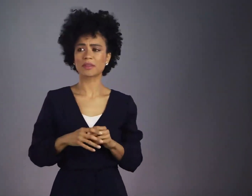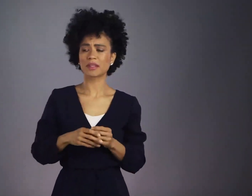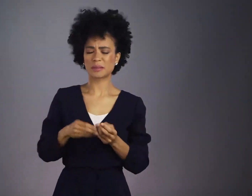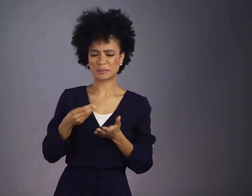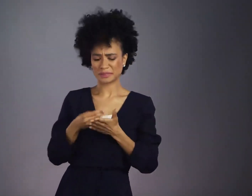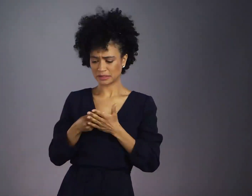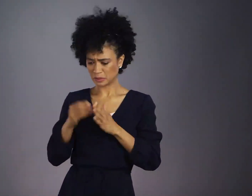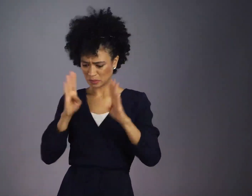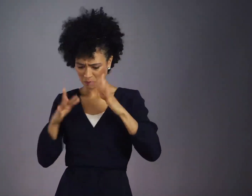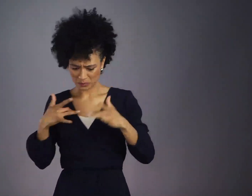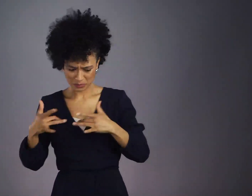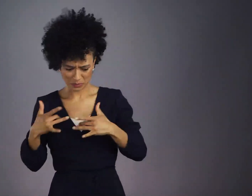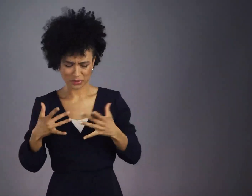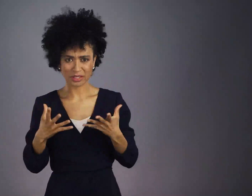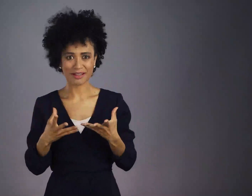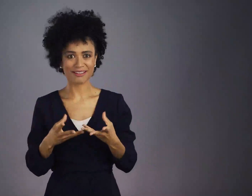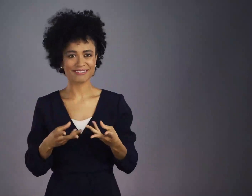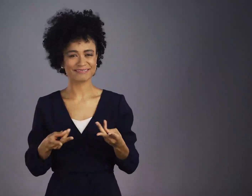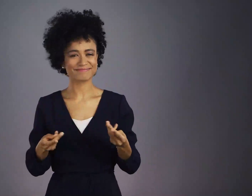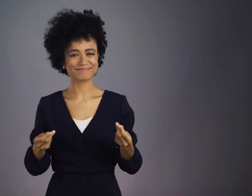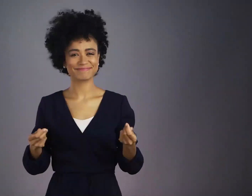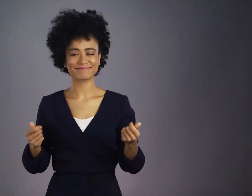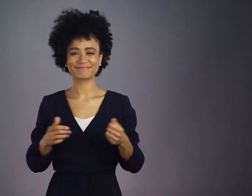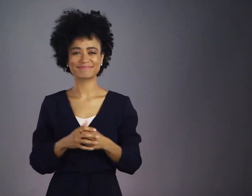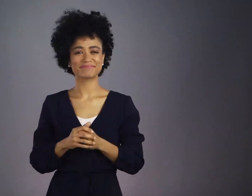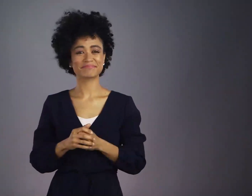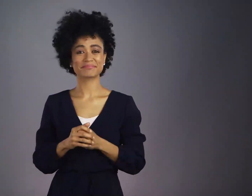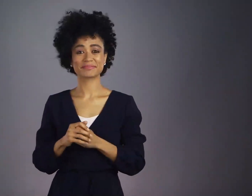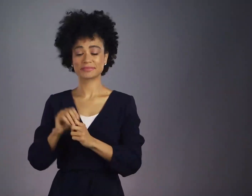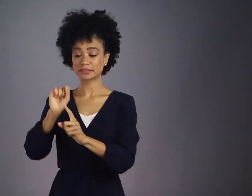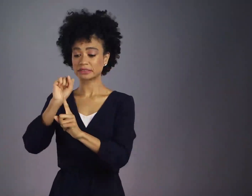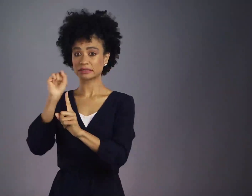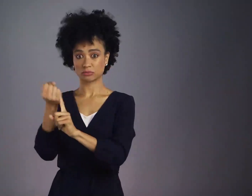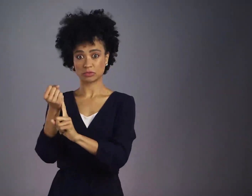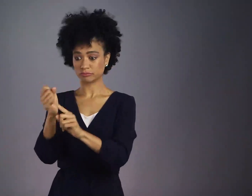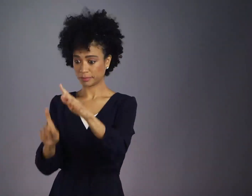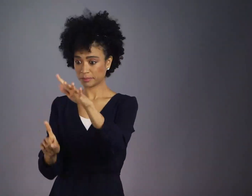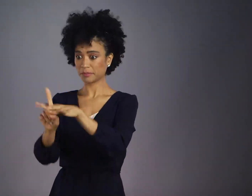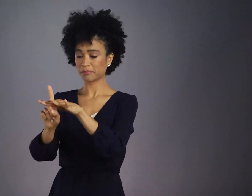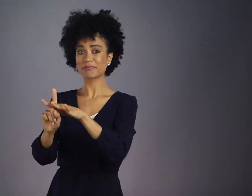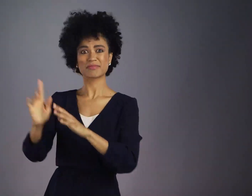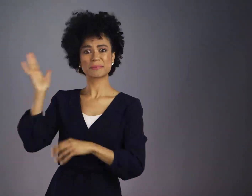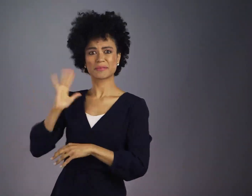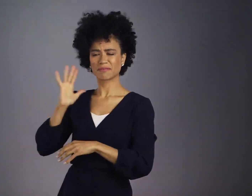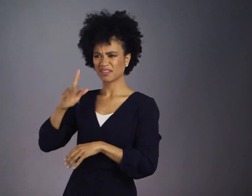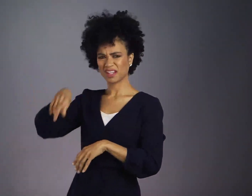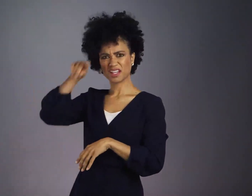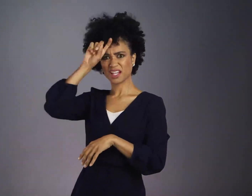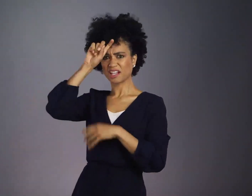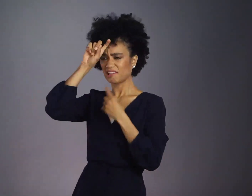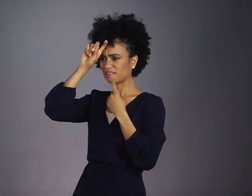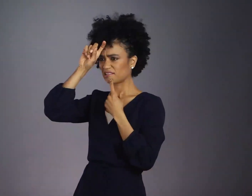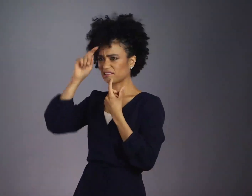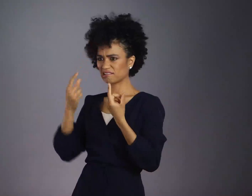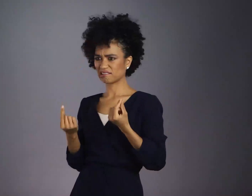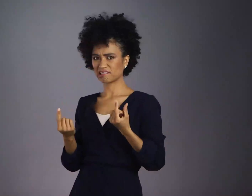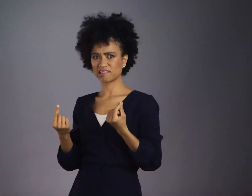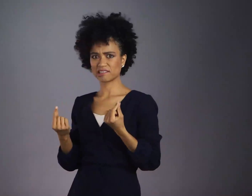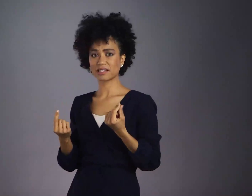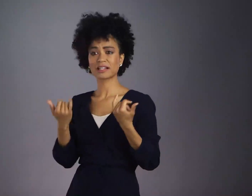Fear of people and of economic insecurity will leave us. We will intuitively know how to handle situations